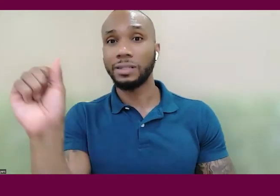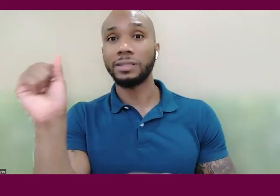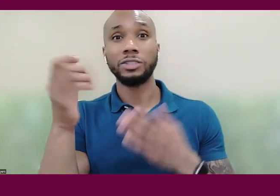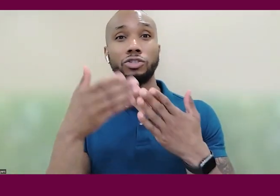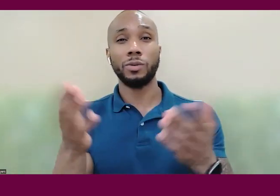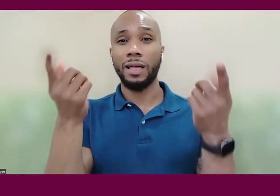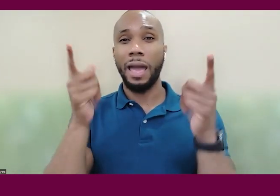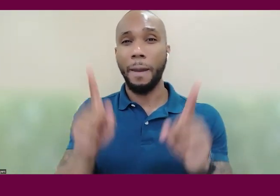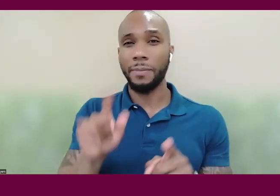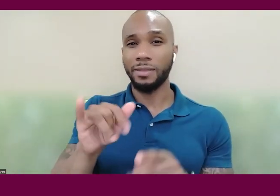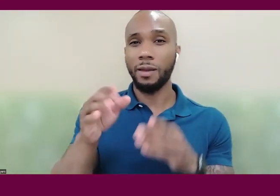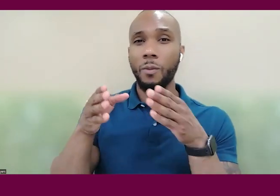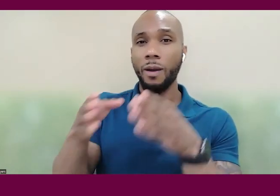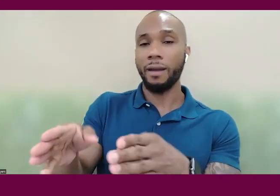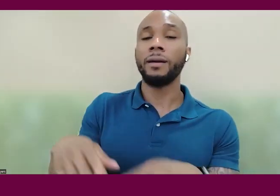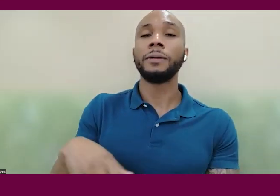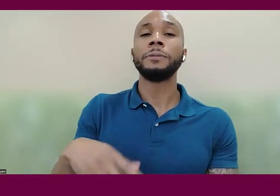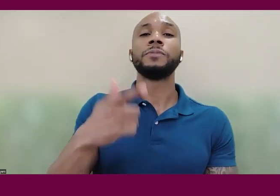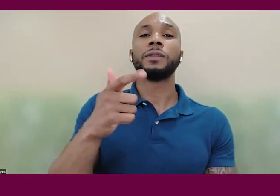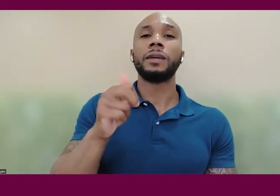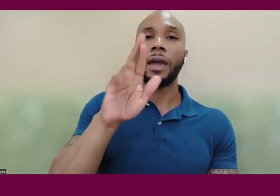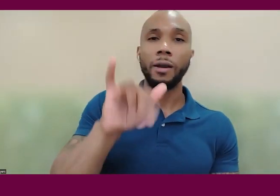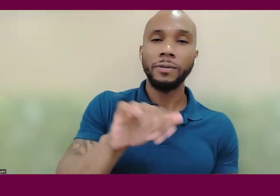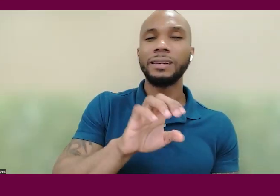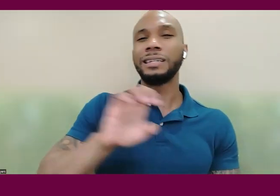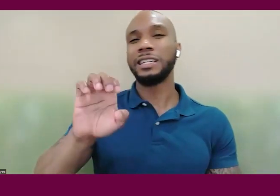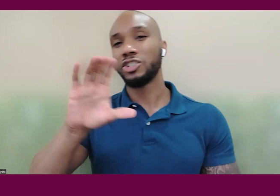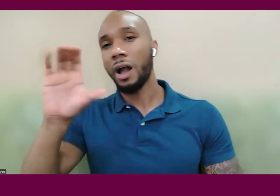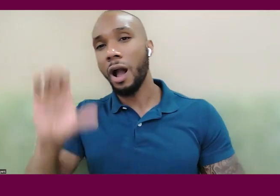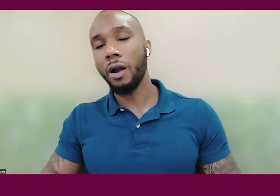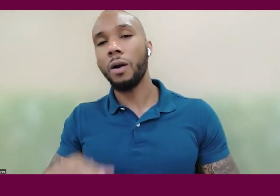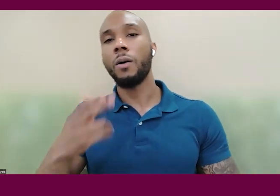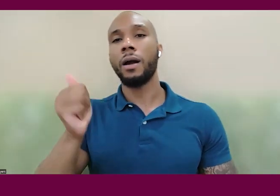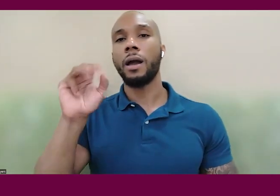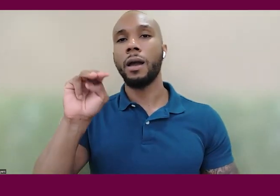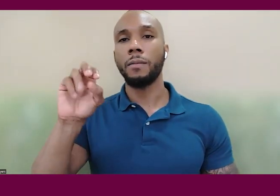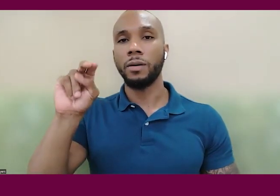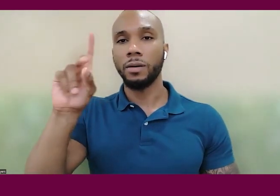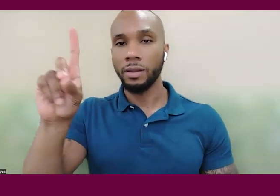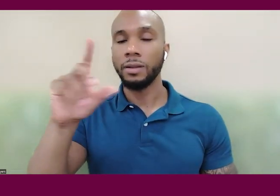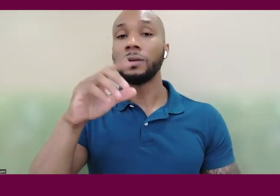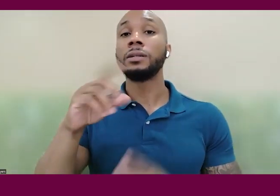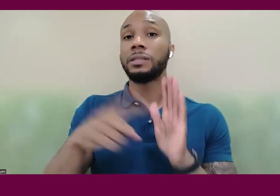happen like that in Gary, in East Chicago, in Hammond, sometimes in Highland by people